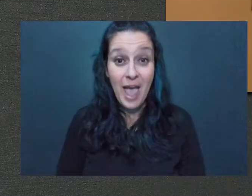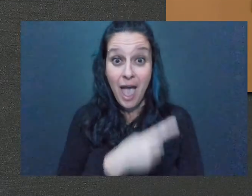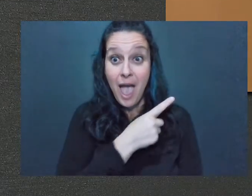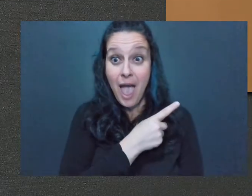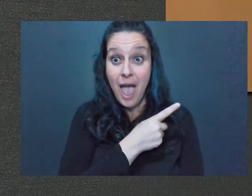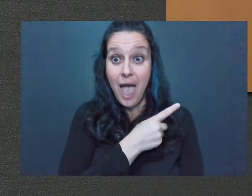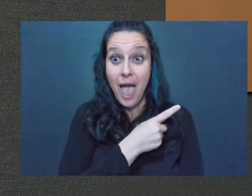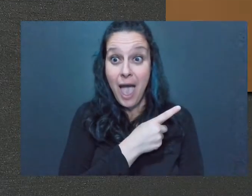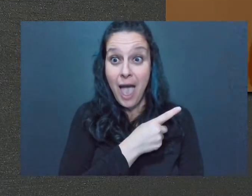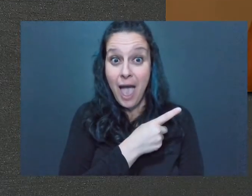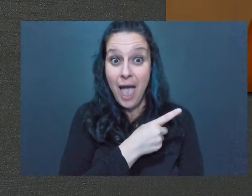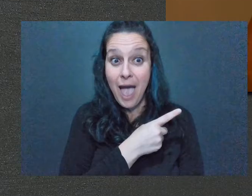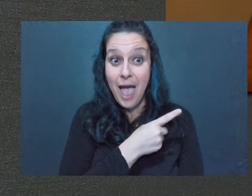Hey, look!